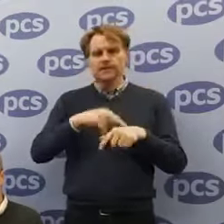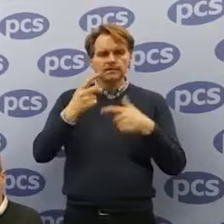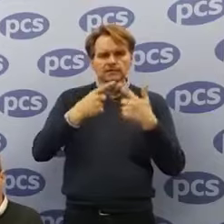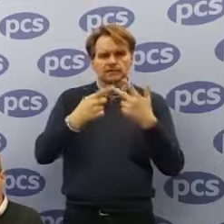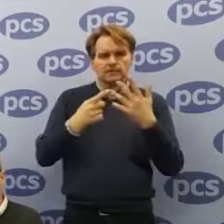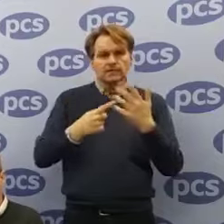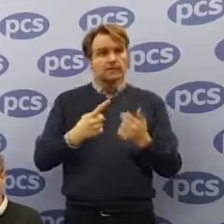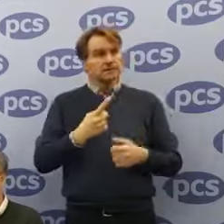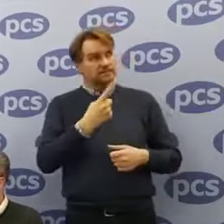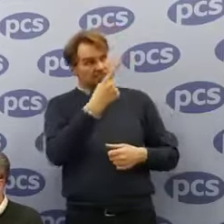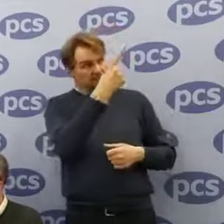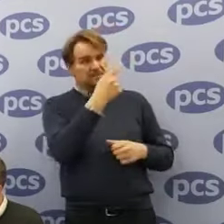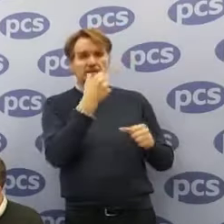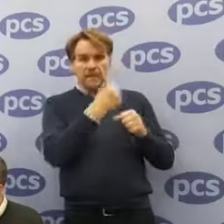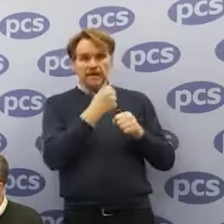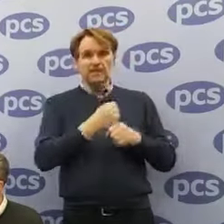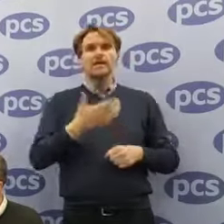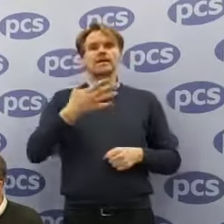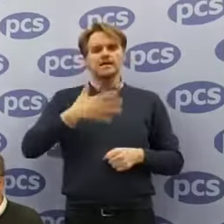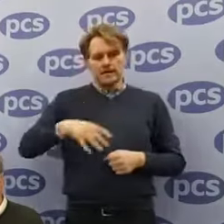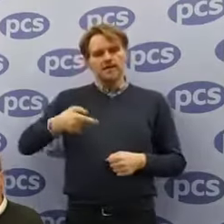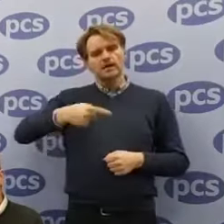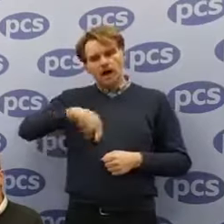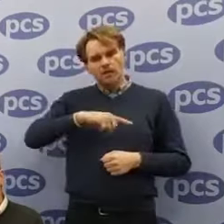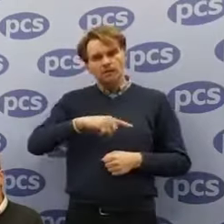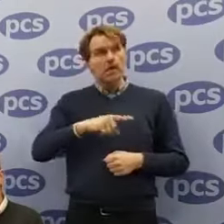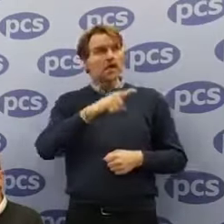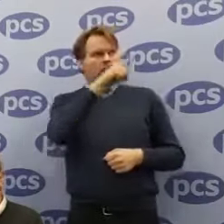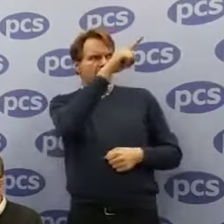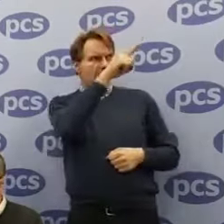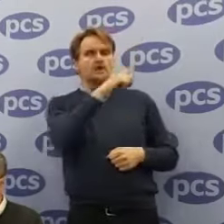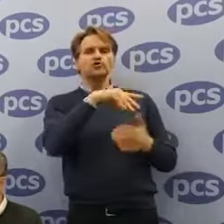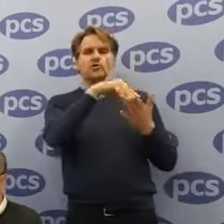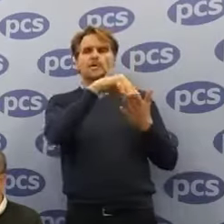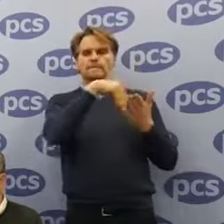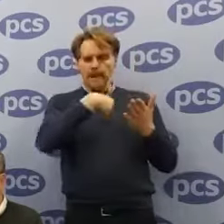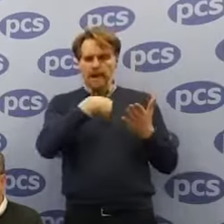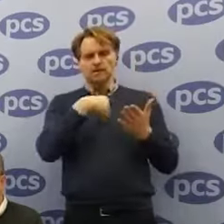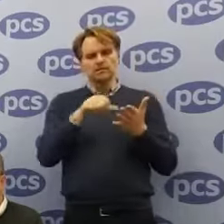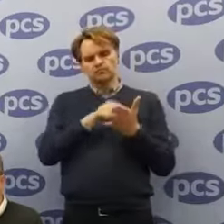the time for them to pay us properly. In terms of the question of how to motivate